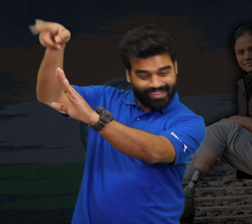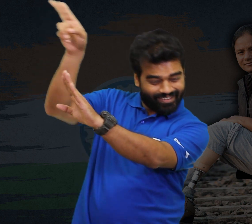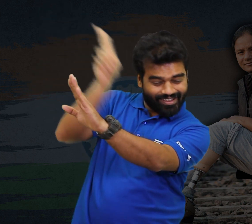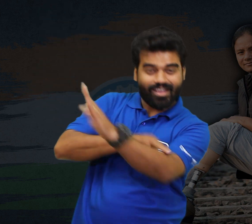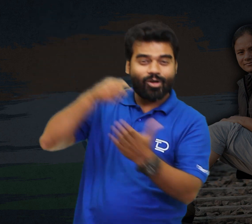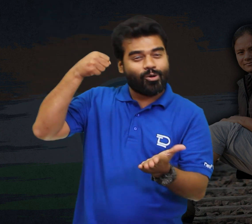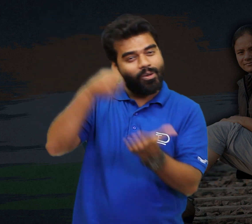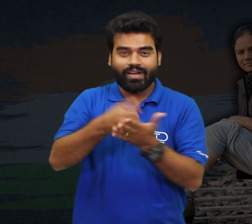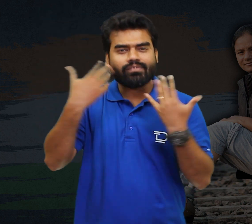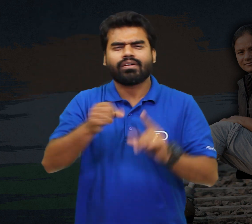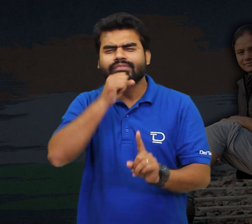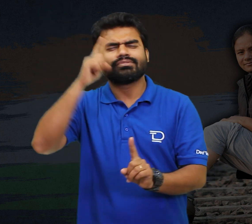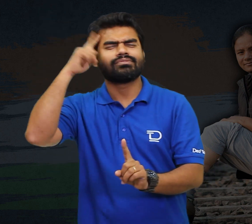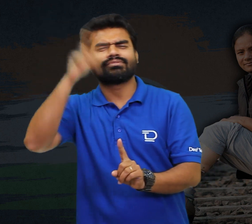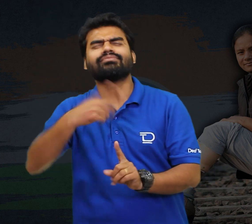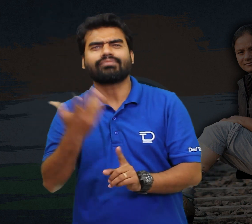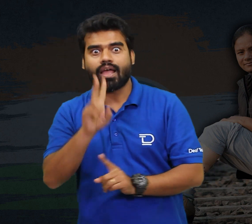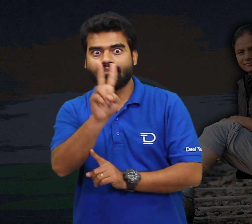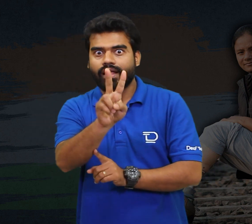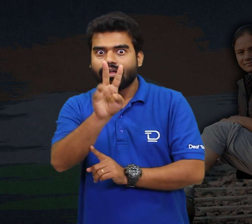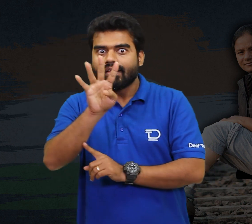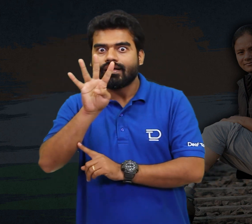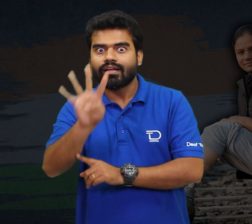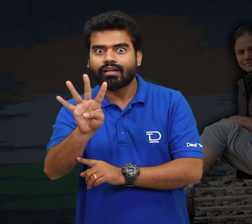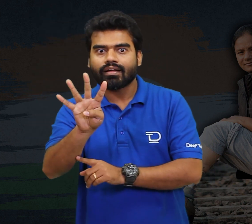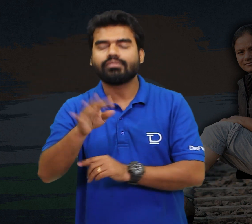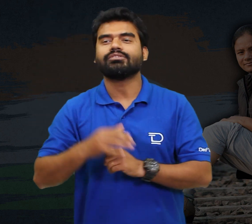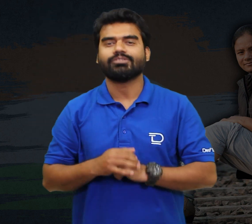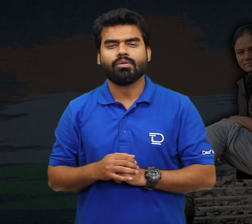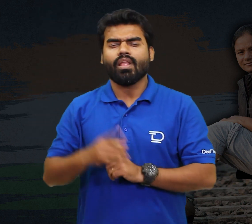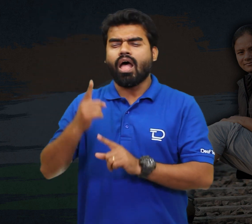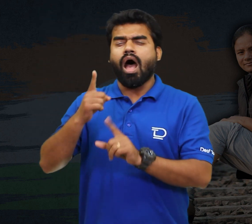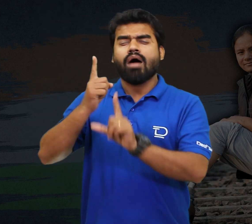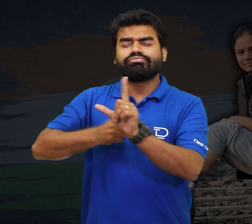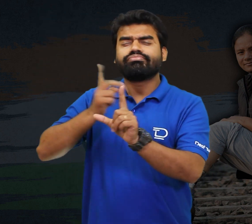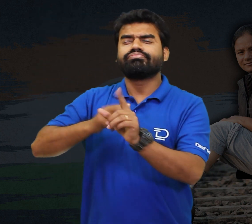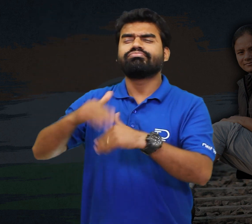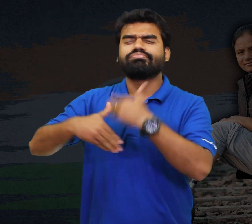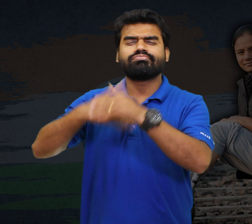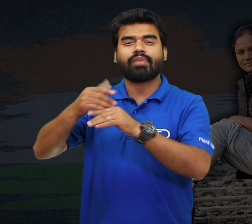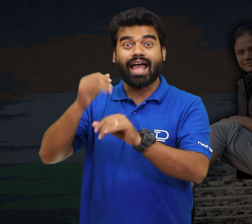She was only 24 when she returned from mt. Everest.